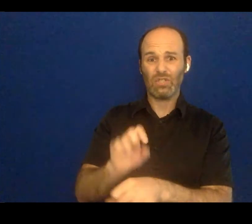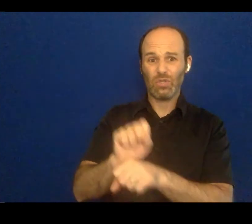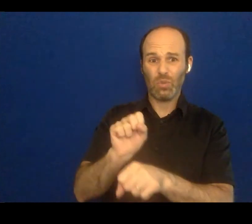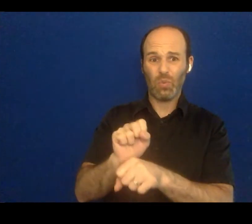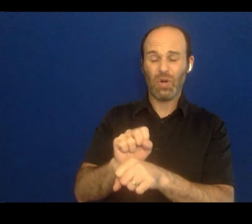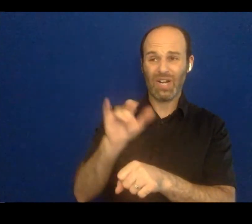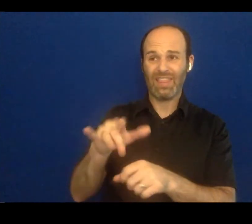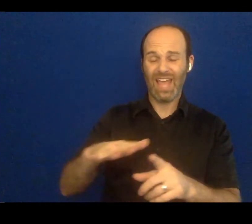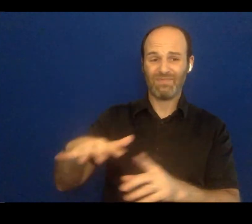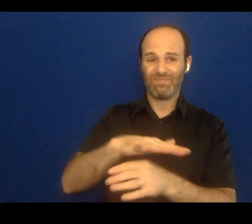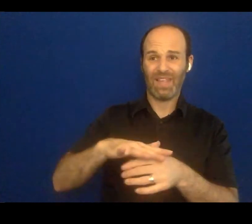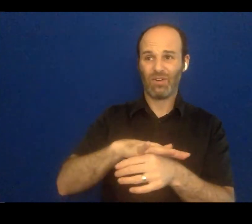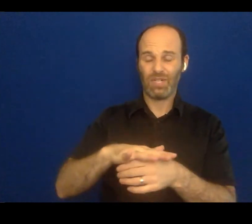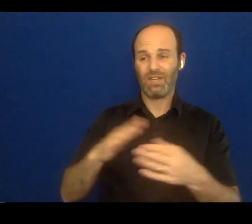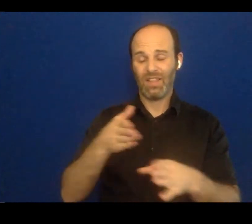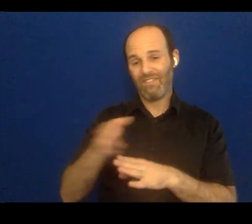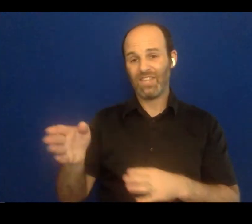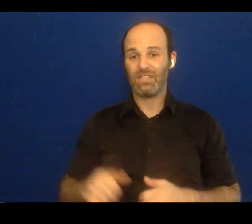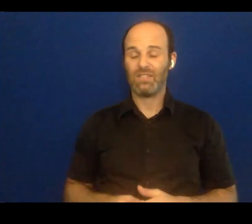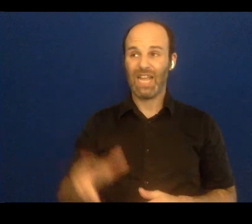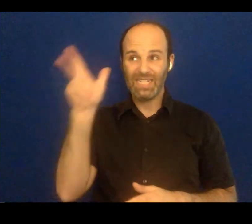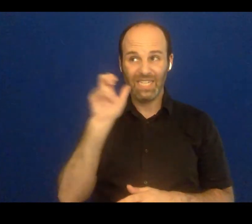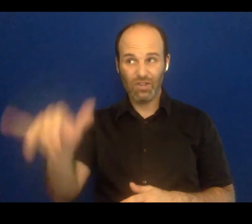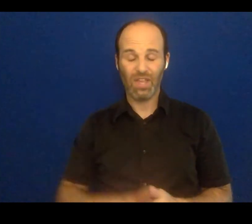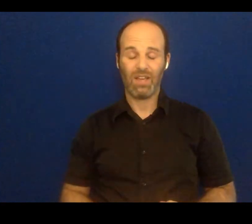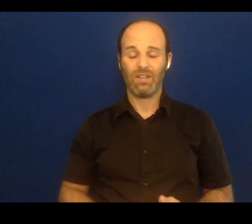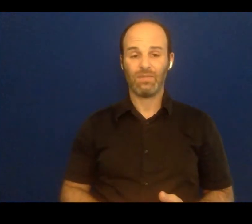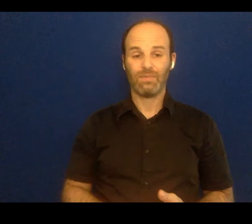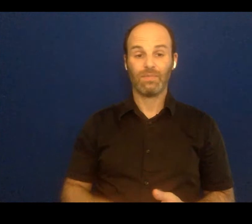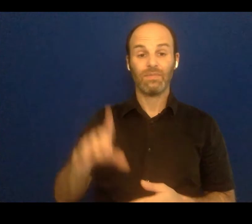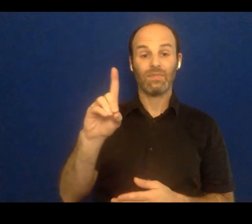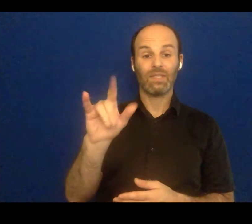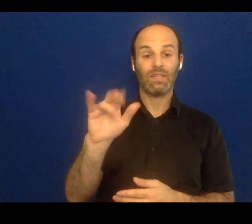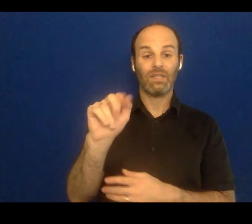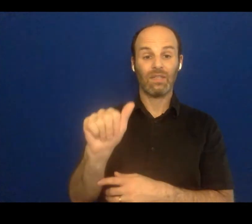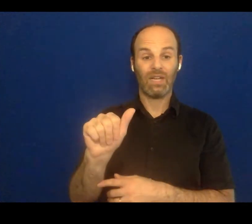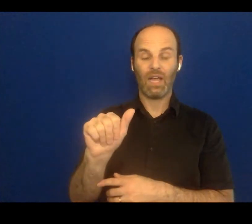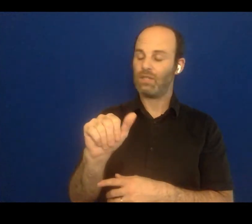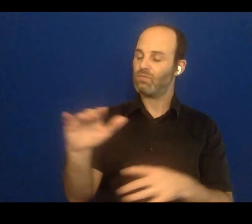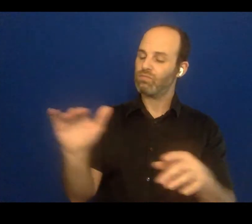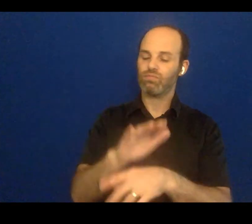YEAH, I MEAN I TOTALLY AGREE.